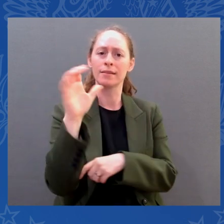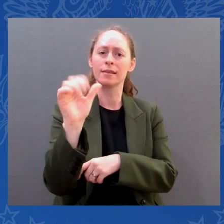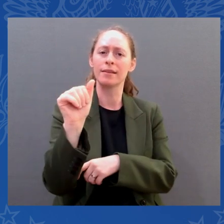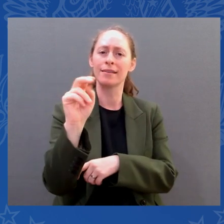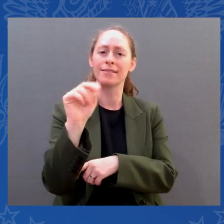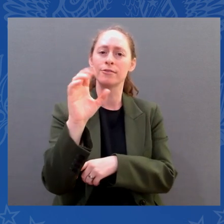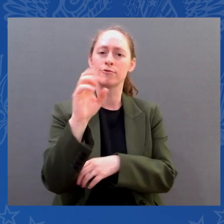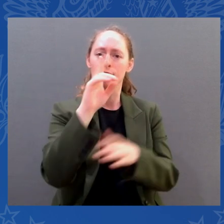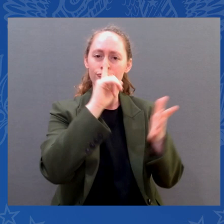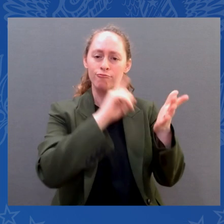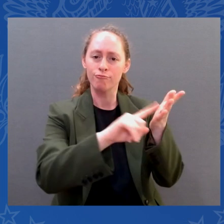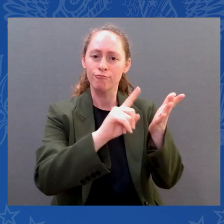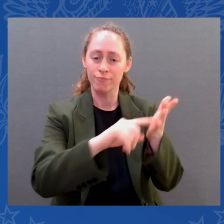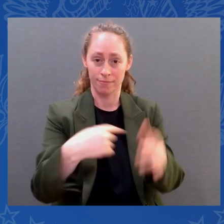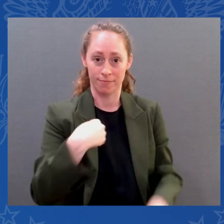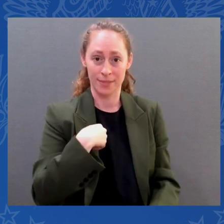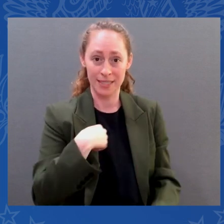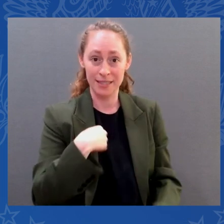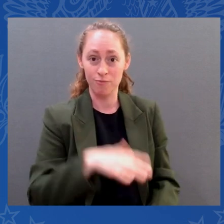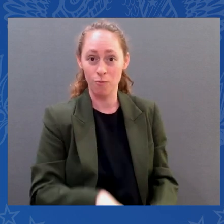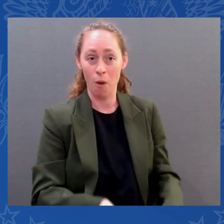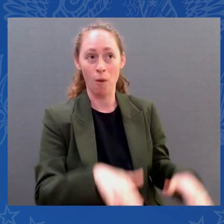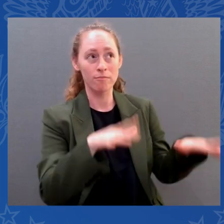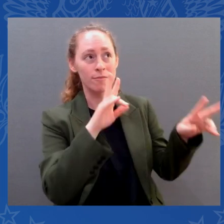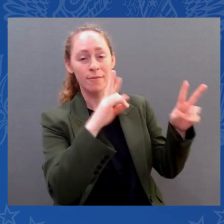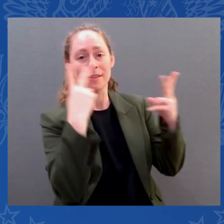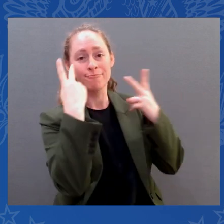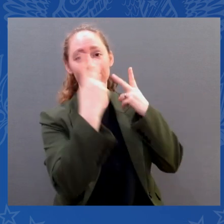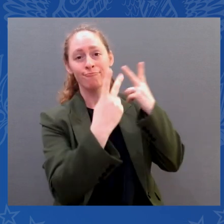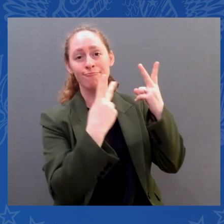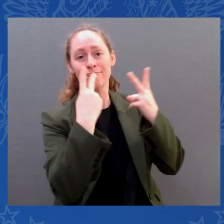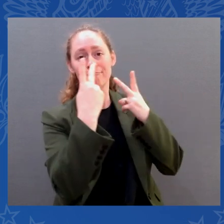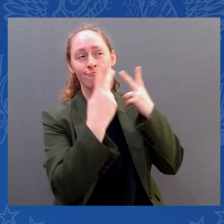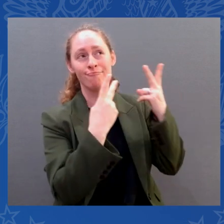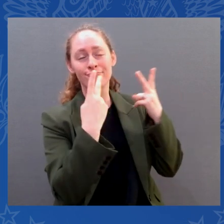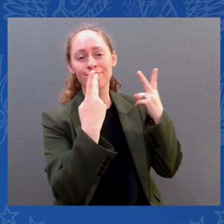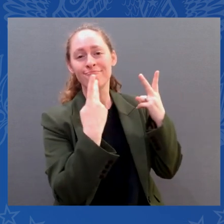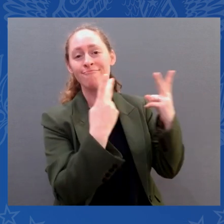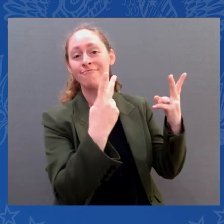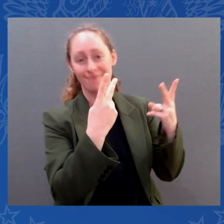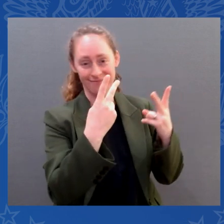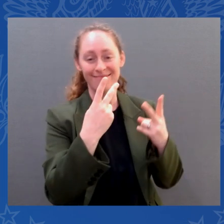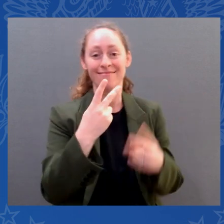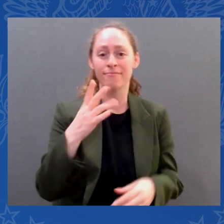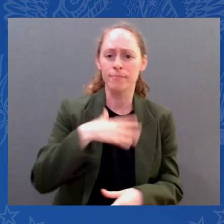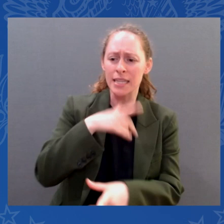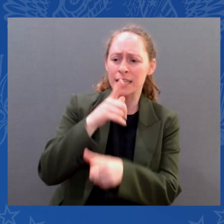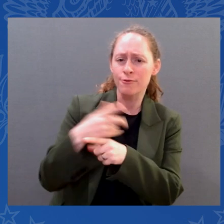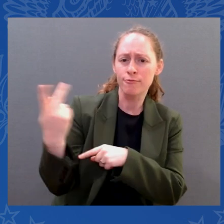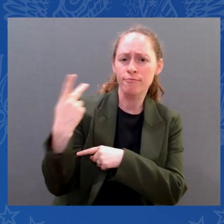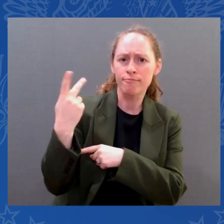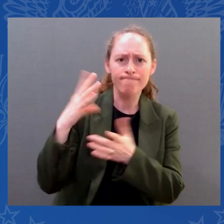glorious history of Asian Americans, Native Hawaiians, and Pacific Islanders in America.